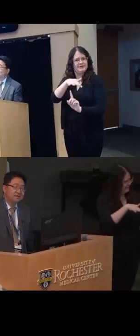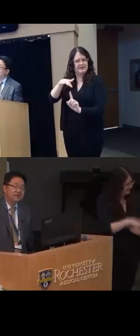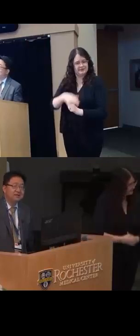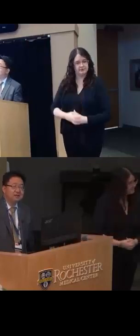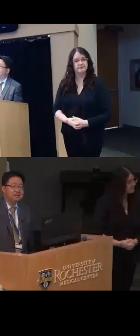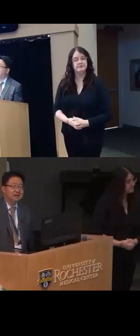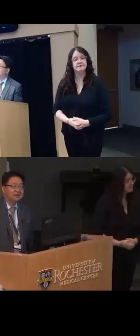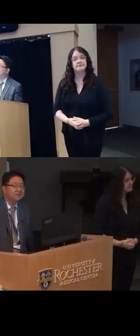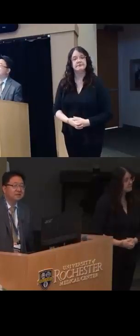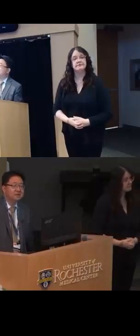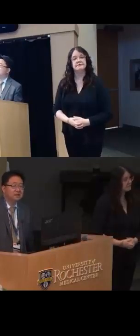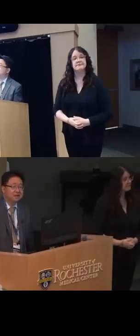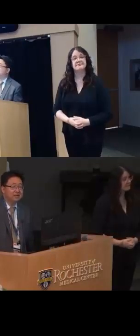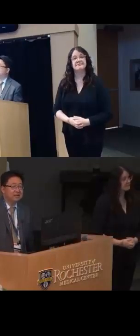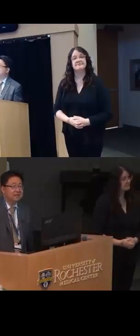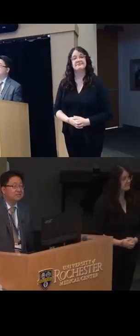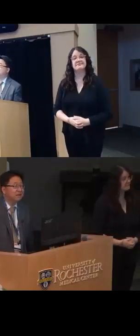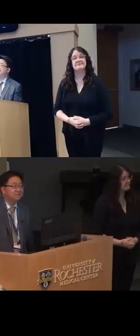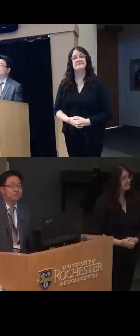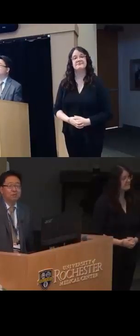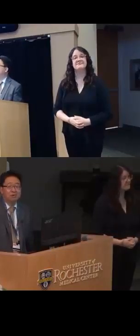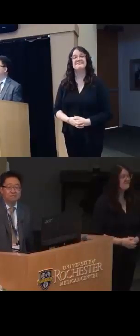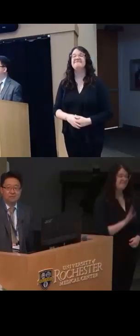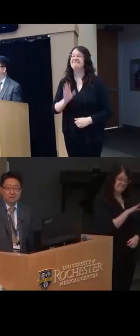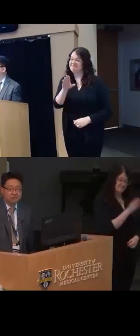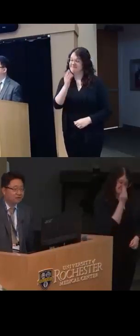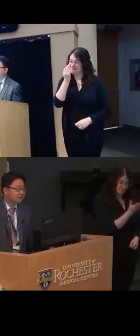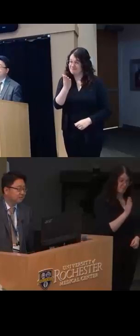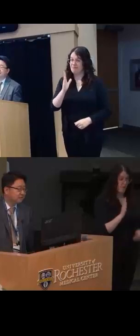and the other thing is our community nowadays expects more from our department